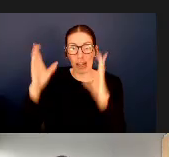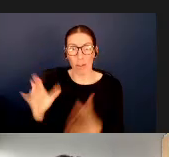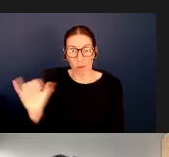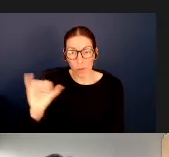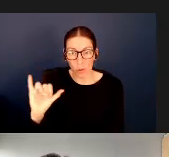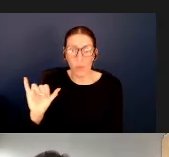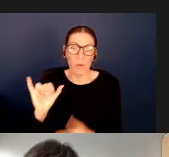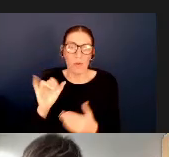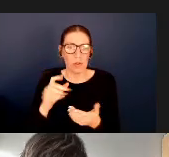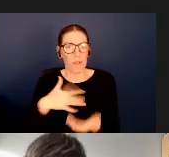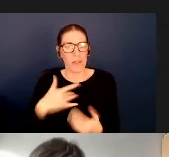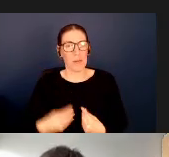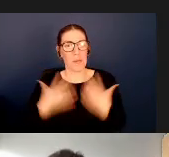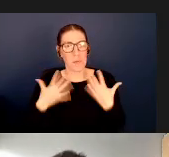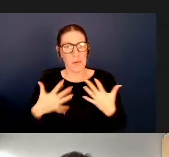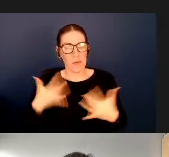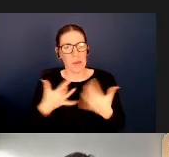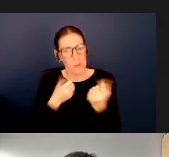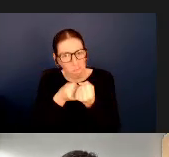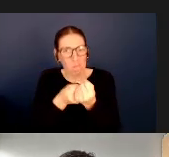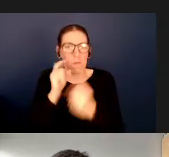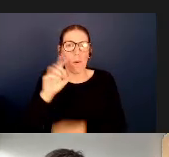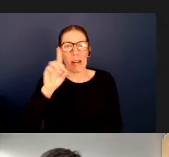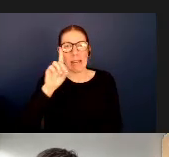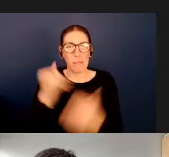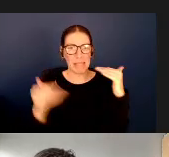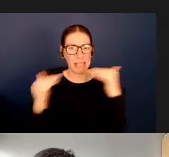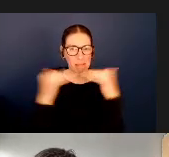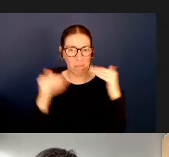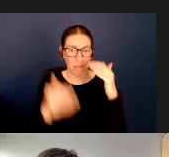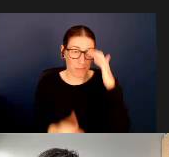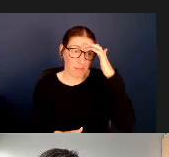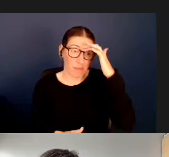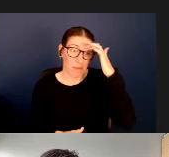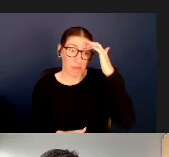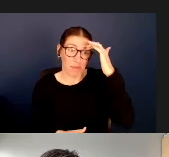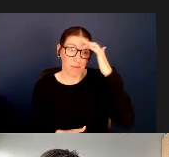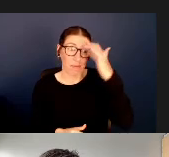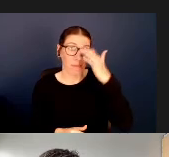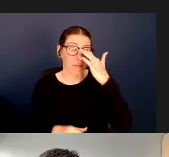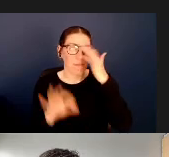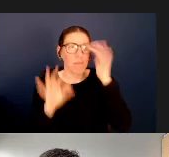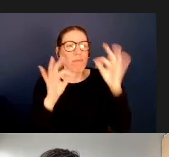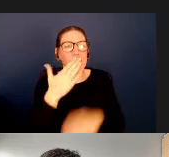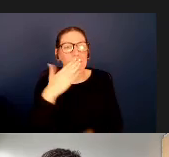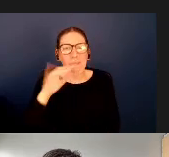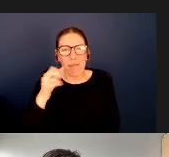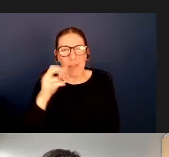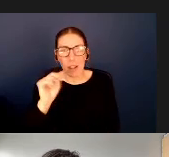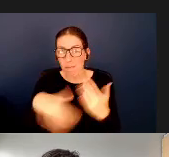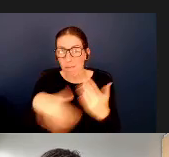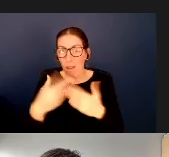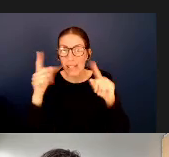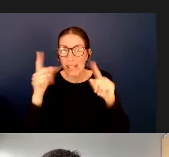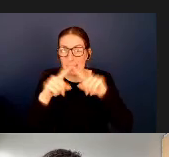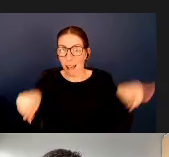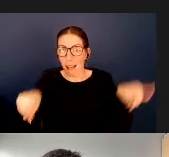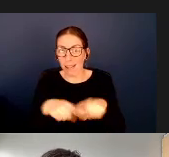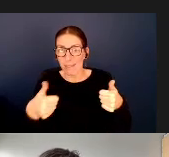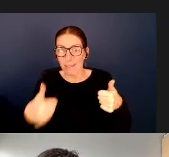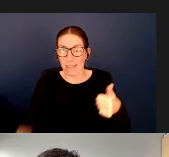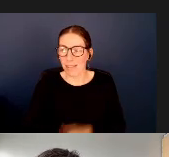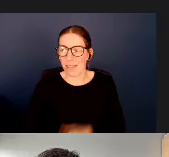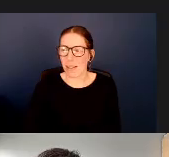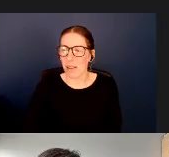Heather. Thanks, Jen. Um, I hope you can all see my slides here. Um, are they in presenter mode,